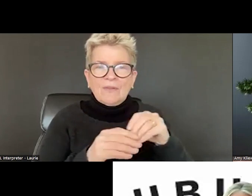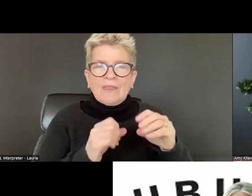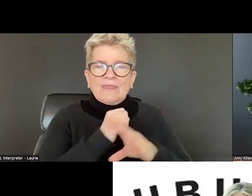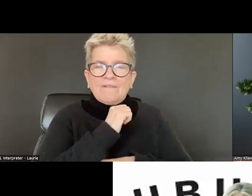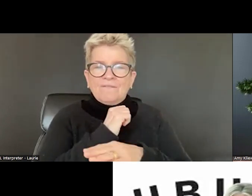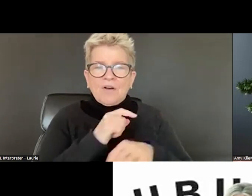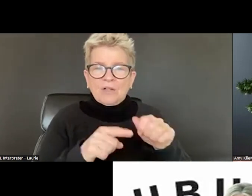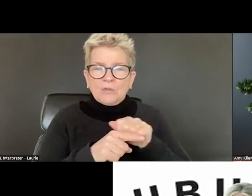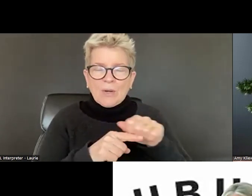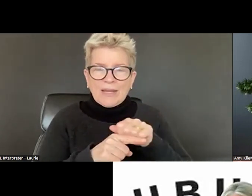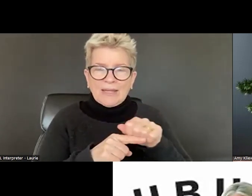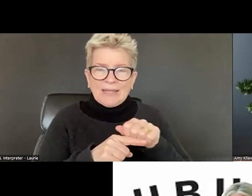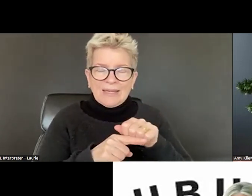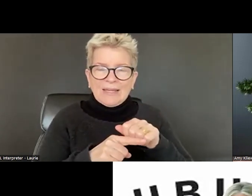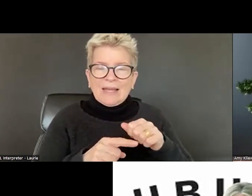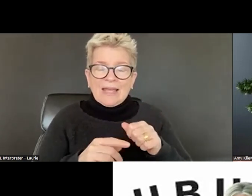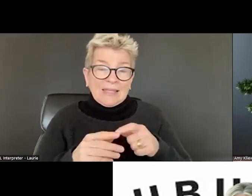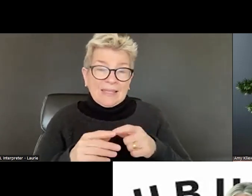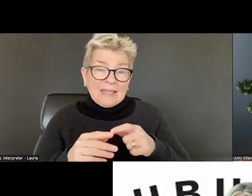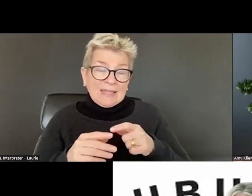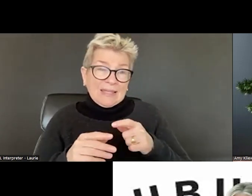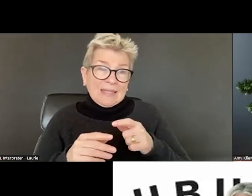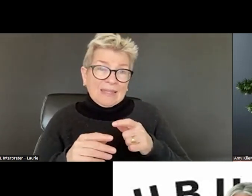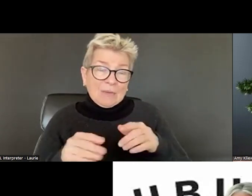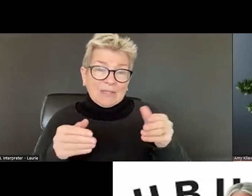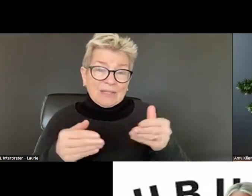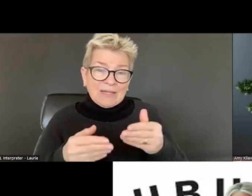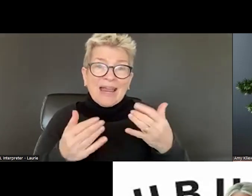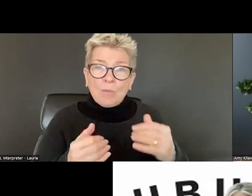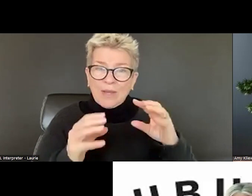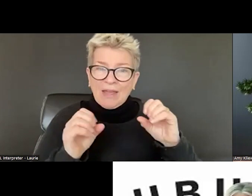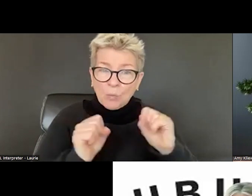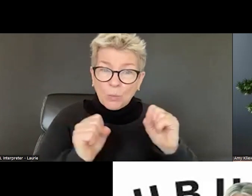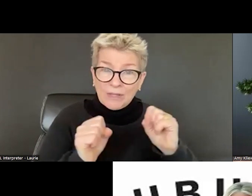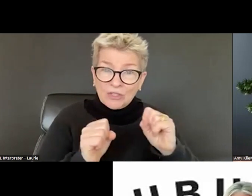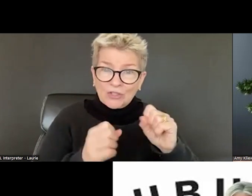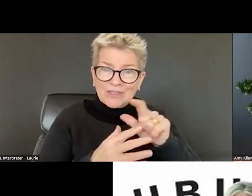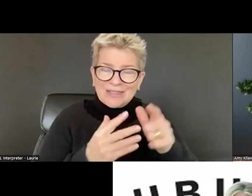uh as an intro we have the winter training Series going now uh and then we'll have one again in the